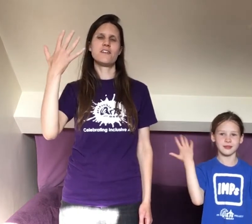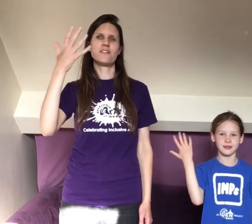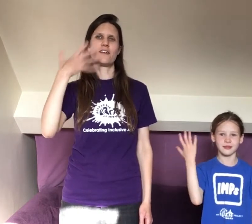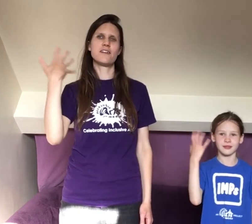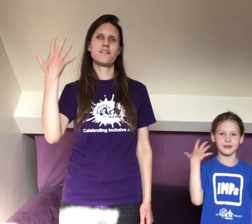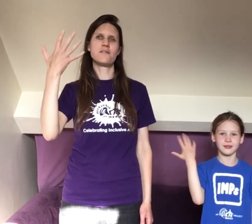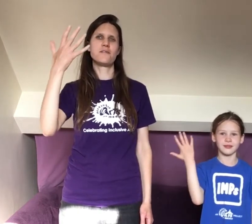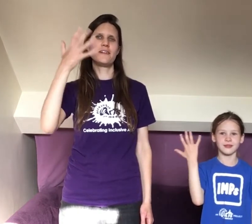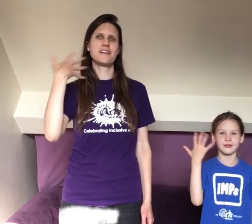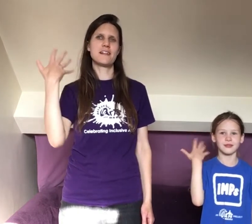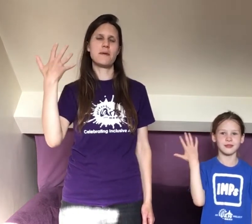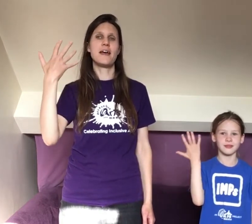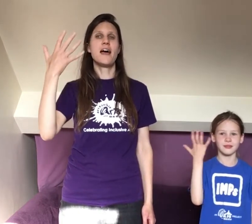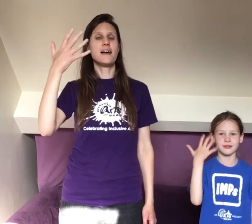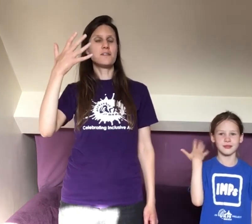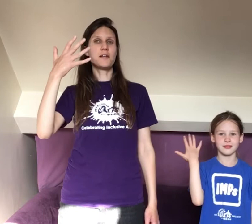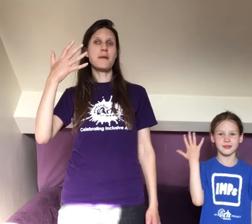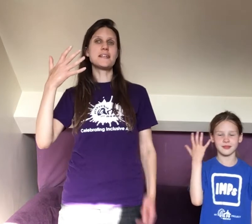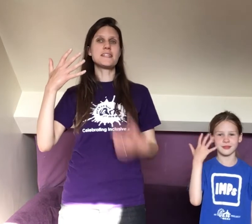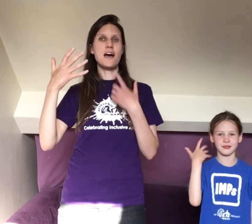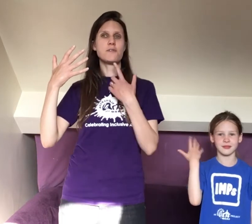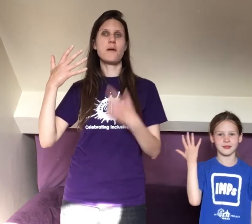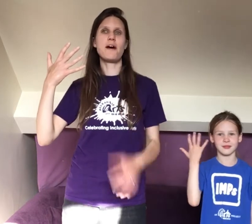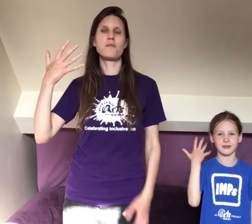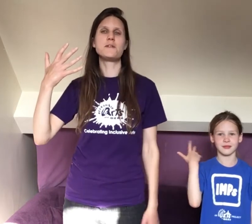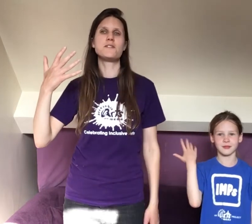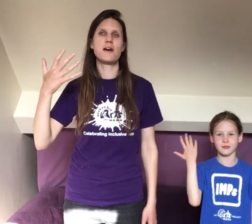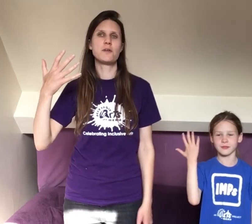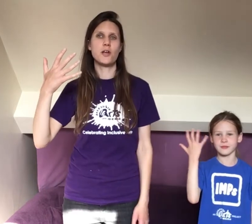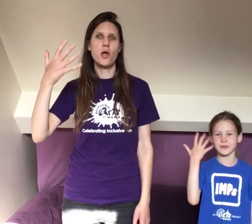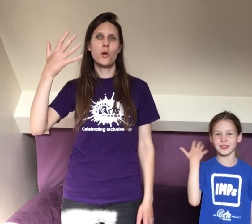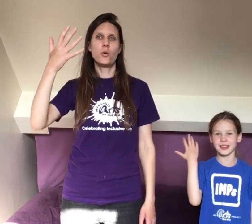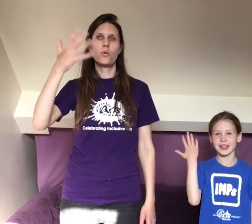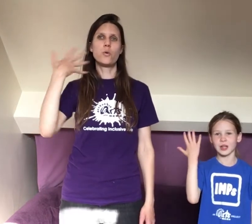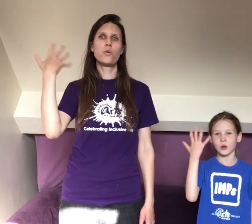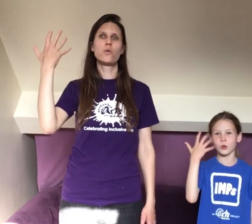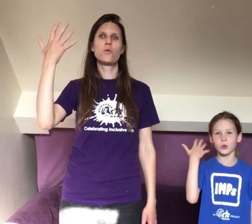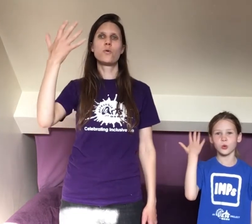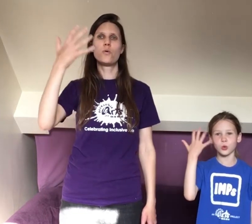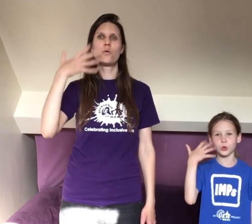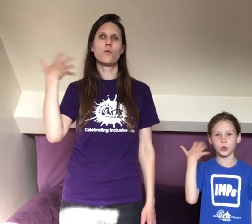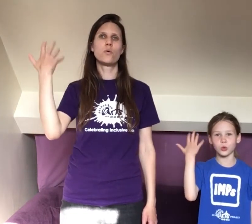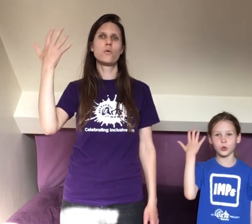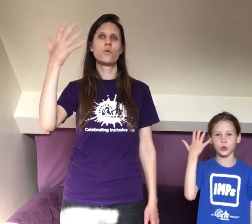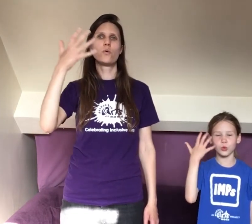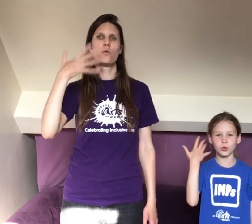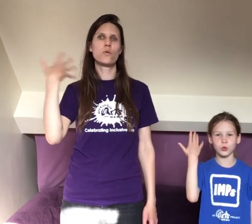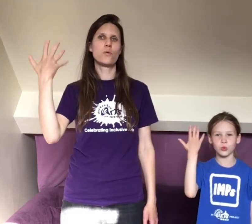I can feel the wind a little bit. And so we’re going to make a sound with our mouth while we do that. We’re going to go [BLOW] [BLOW].